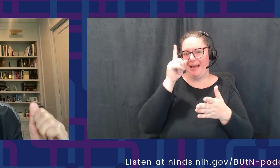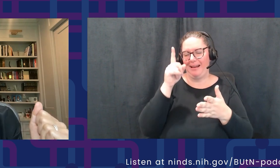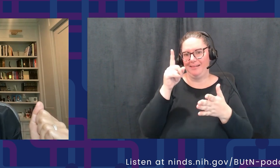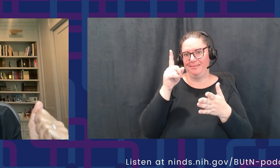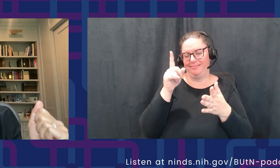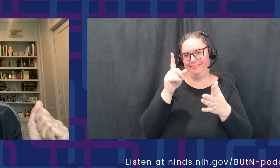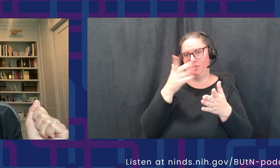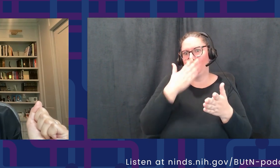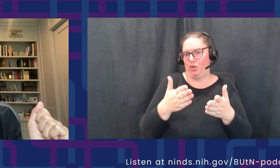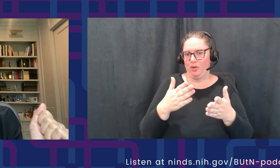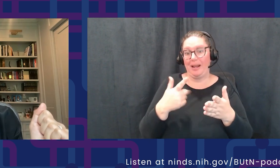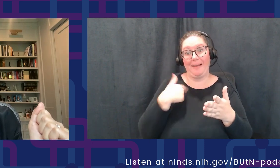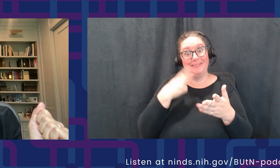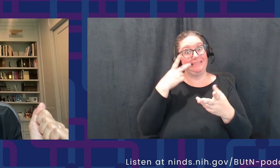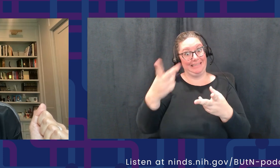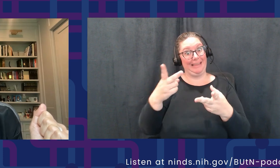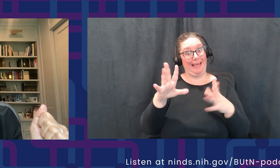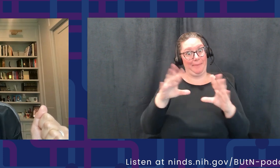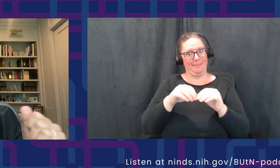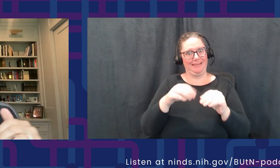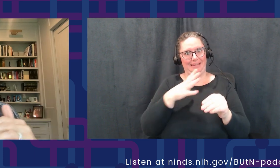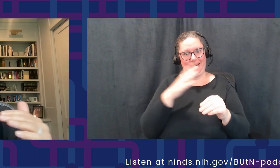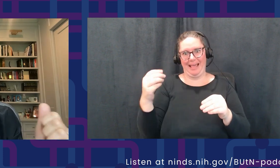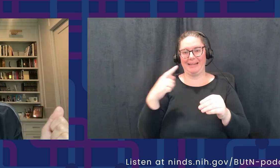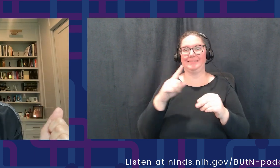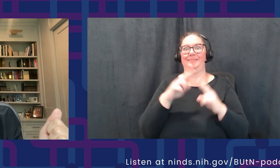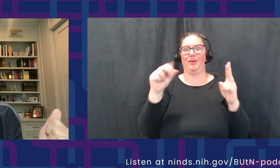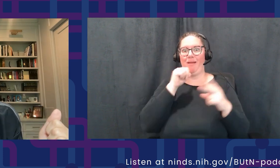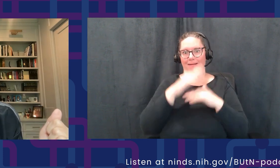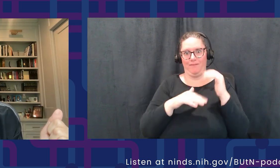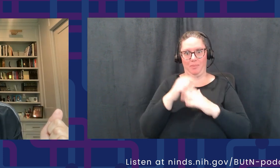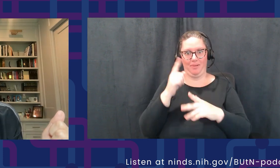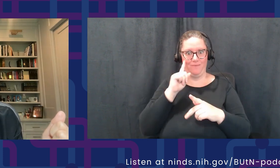It gets very uncomfortable for everybody else in that audience.